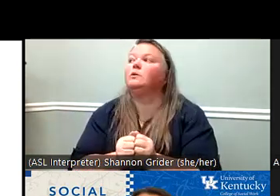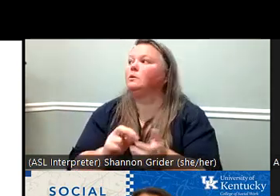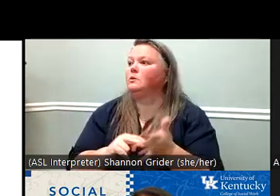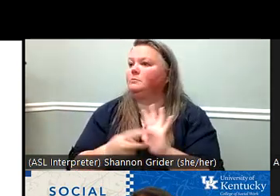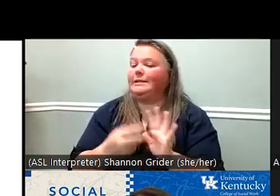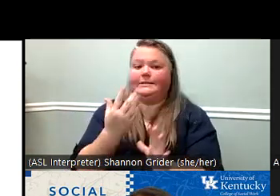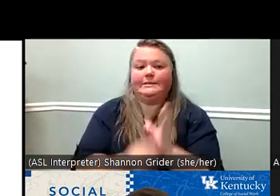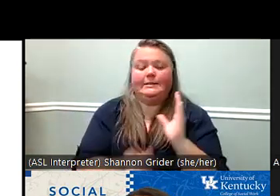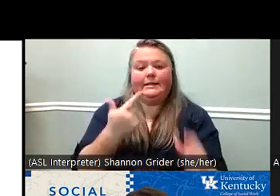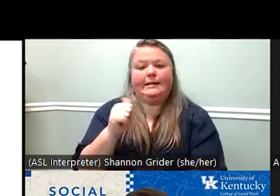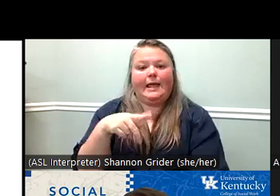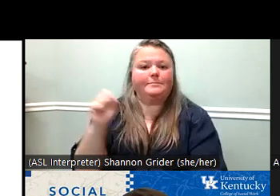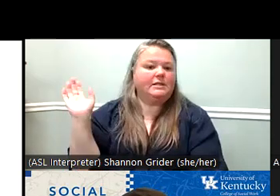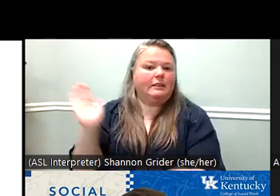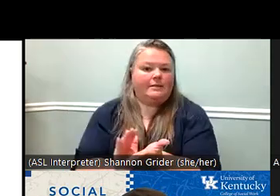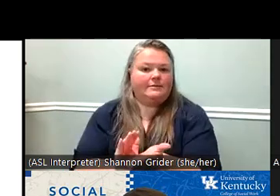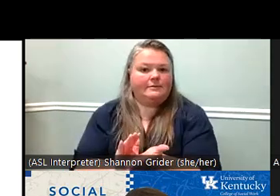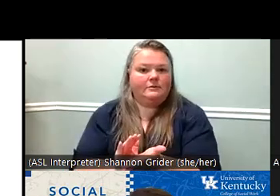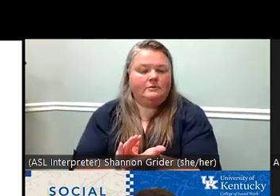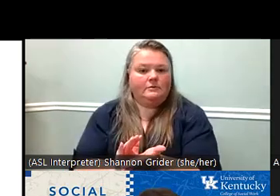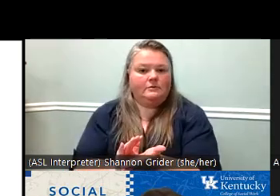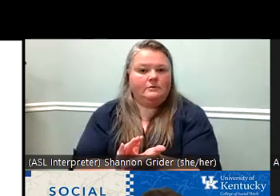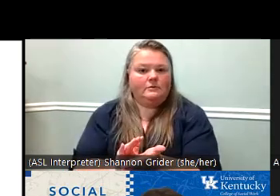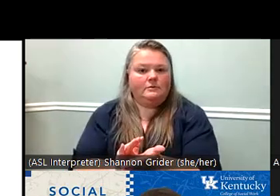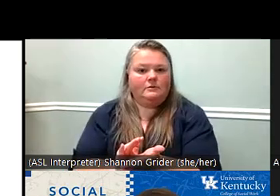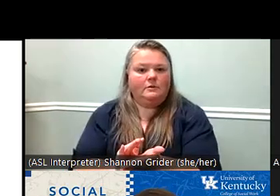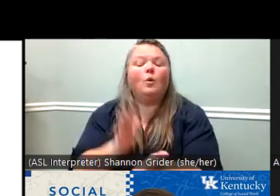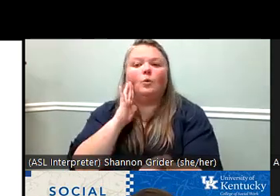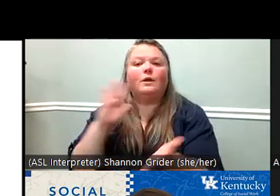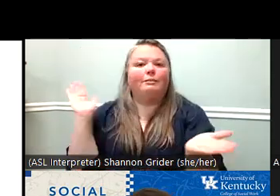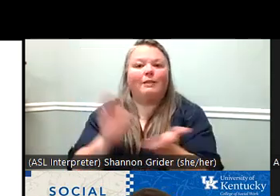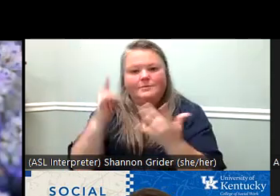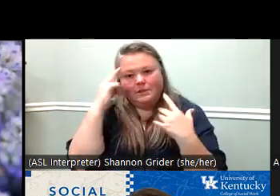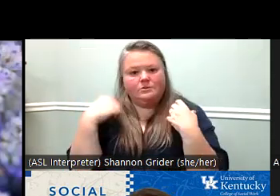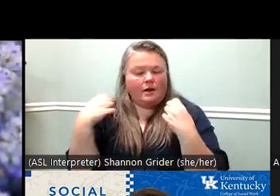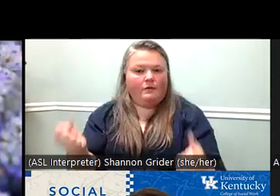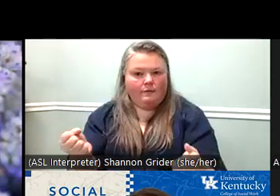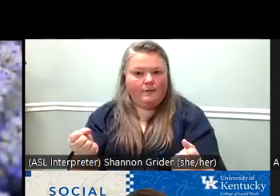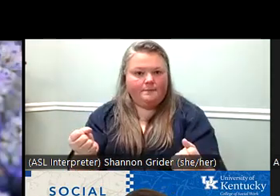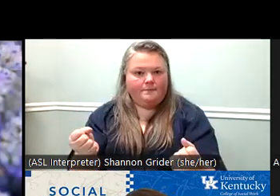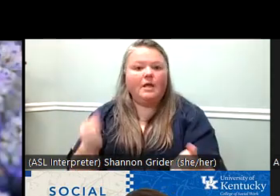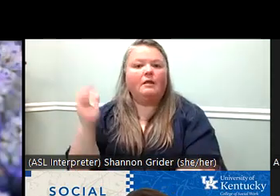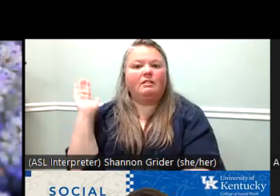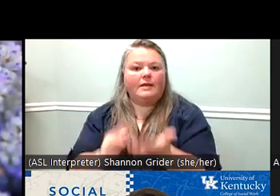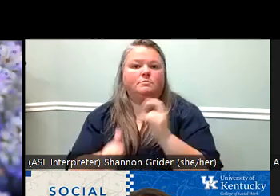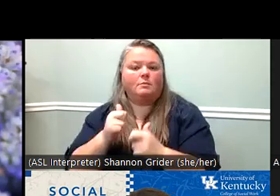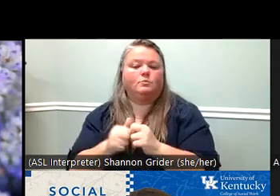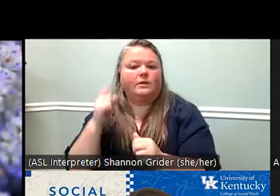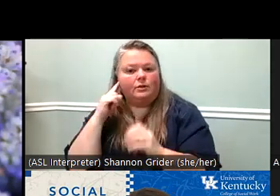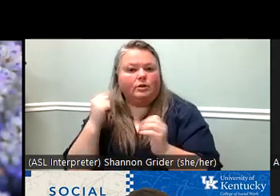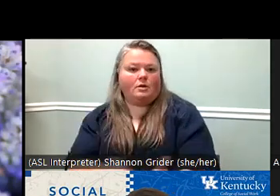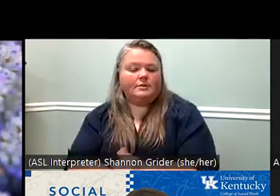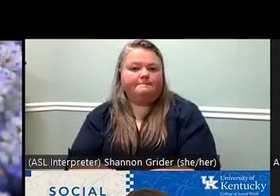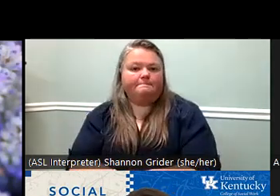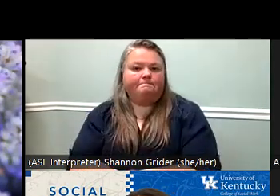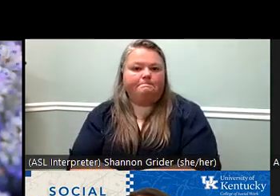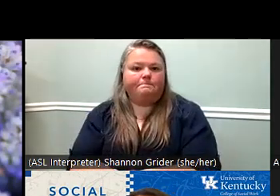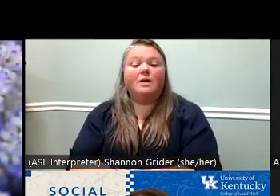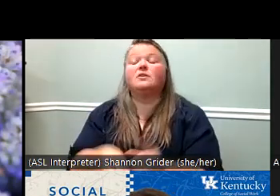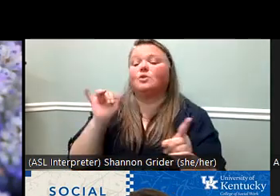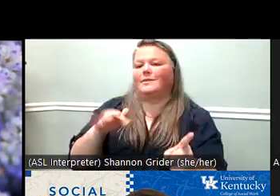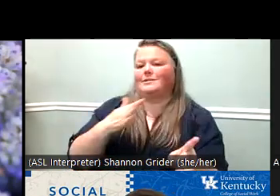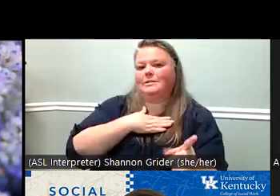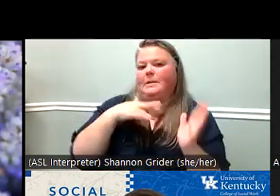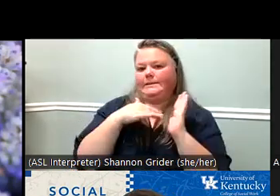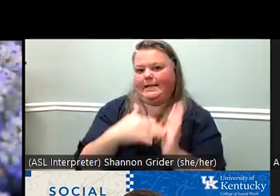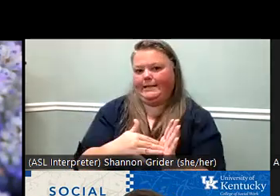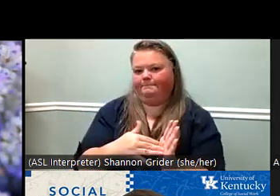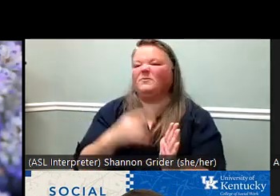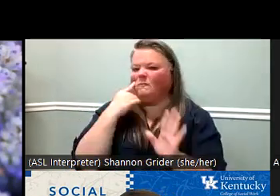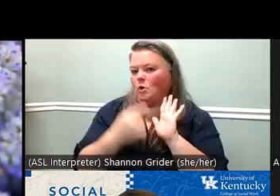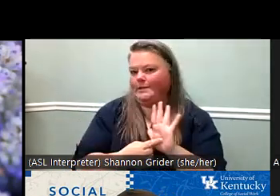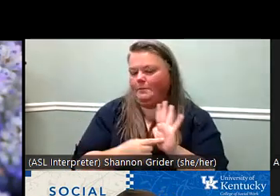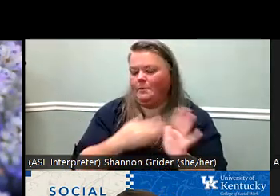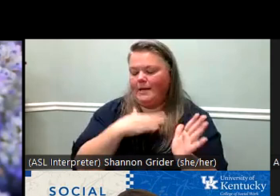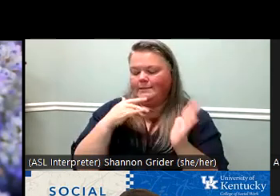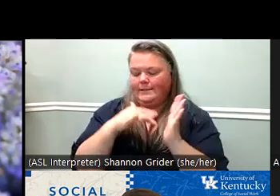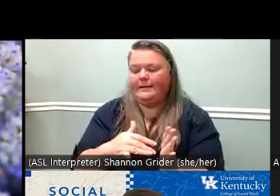LOSS ARE ALREADY SEEKING AUDIOLOGY SERVICES, BUT THE ALL THE CANNOT TREAT MENTAL HEALTH, HOWEVER, IF WE CAN BRIDGE BETWEEN THE TWO WE CAN INTEGRATE BETWEEN THE TWO,